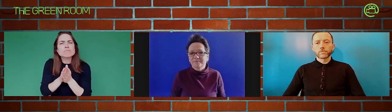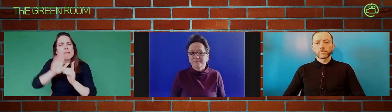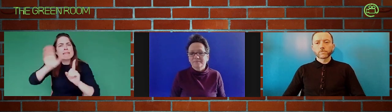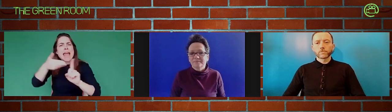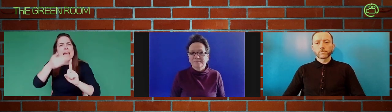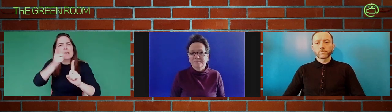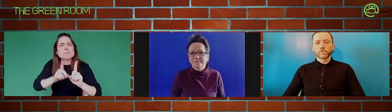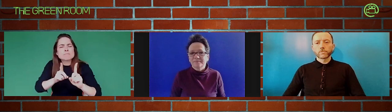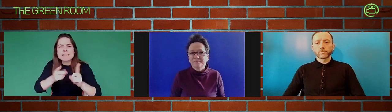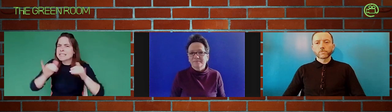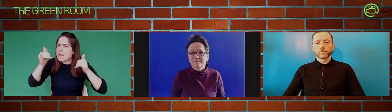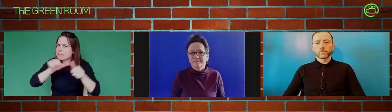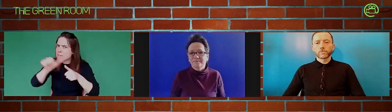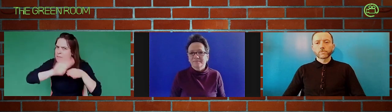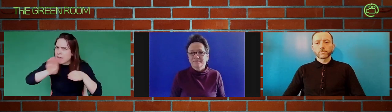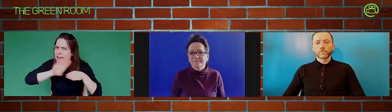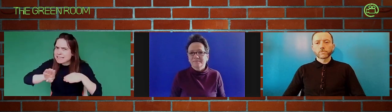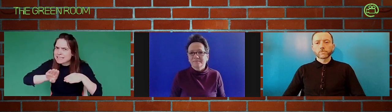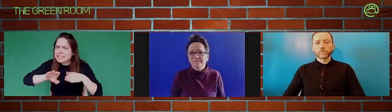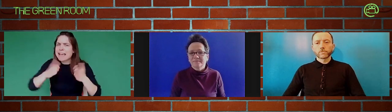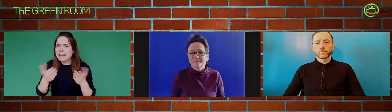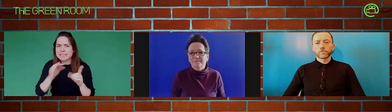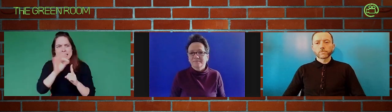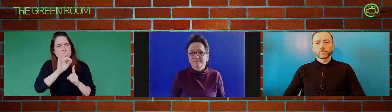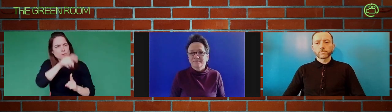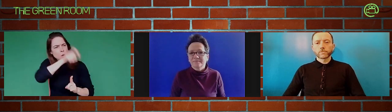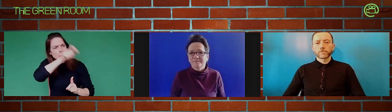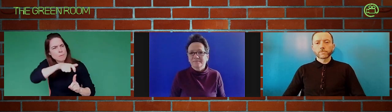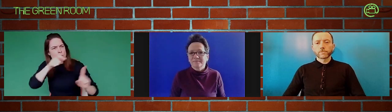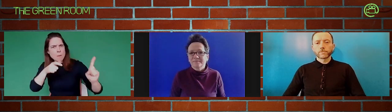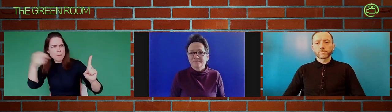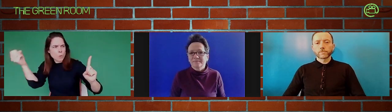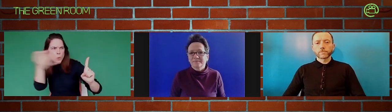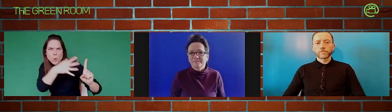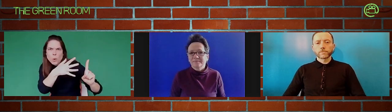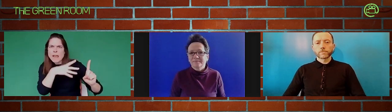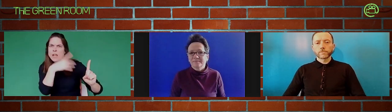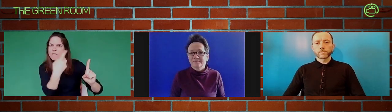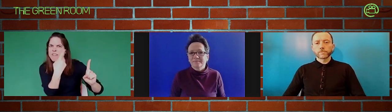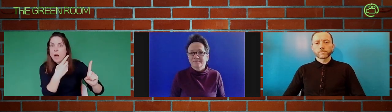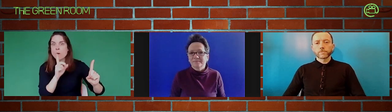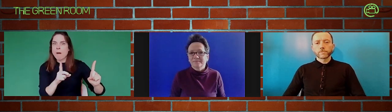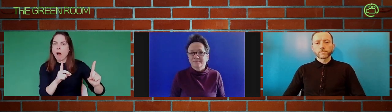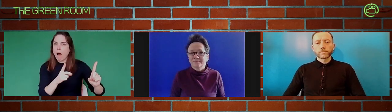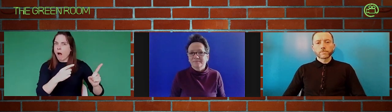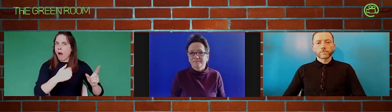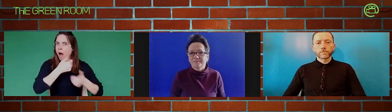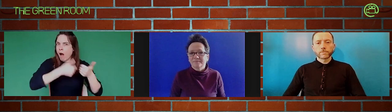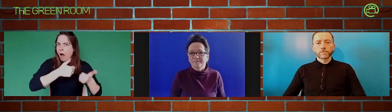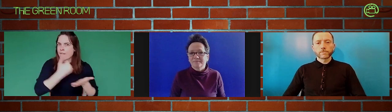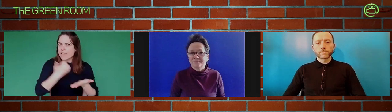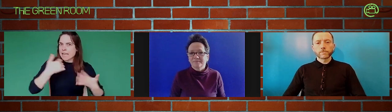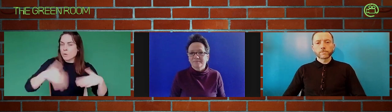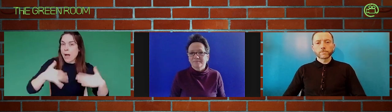spotlighting unsung heroes and inspiring, hopefully others to keep access and diversity